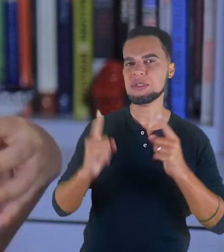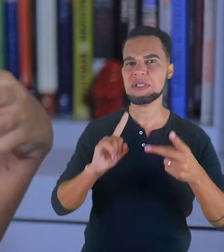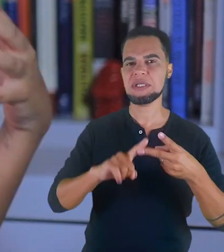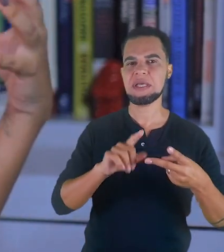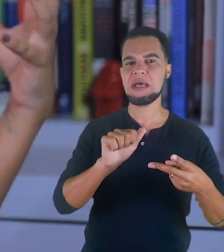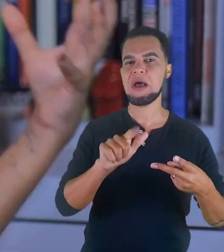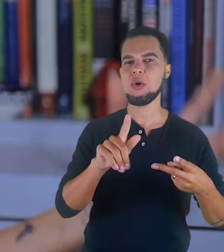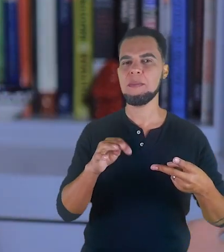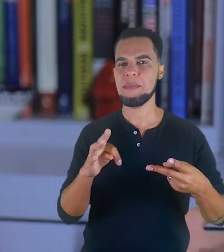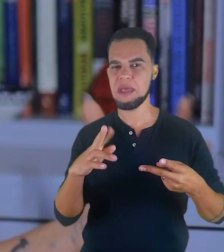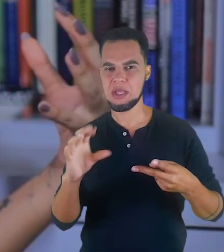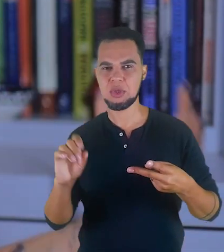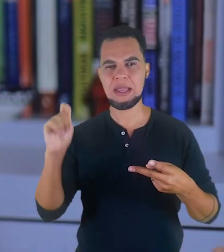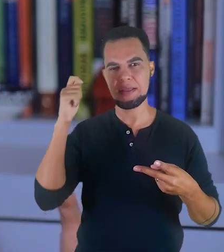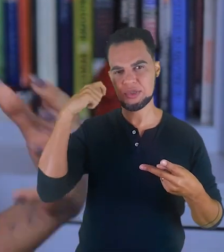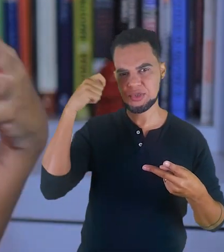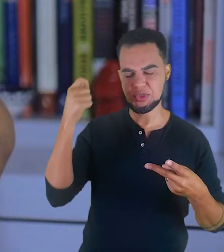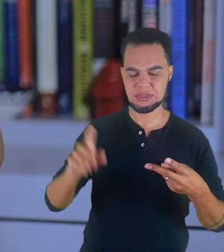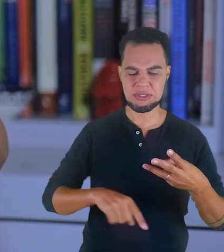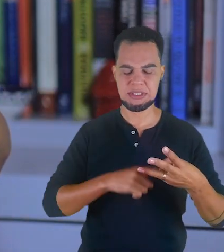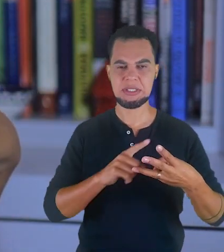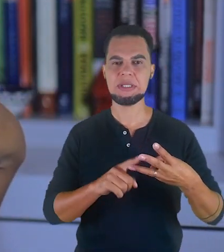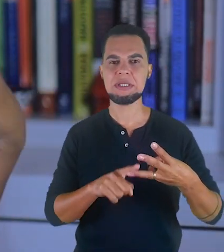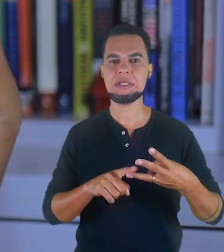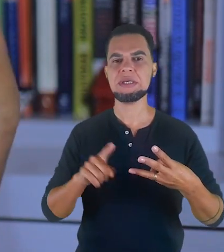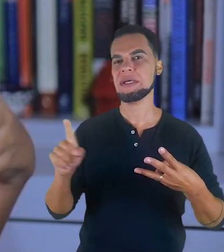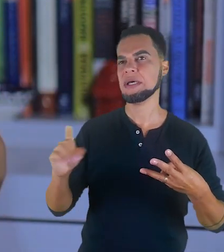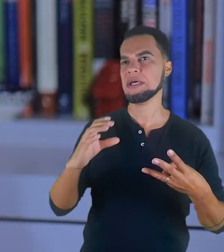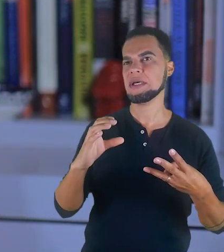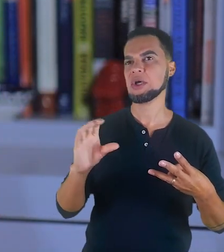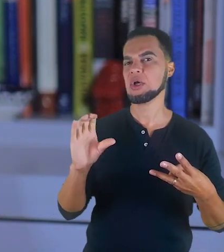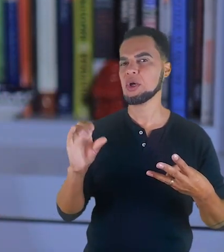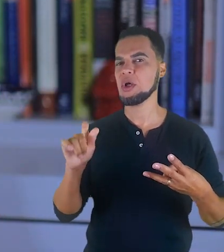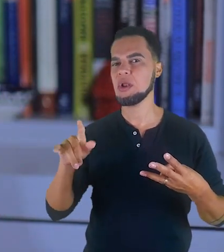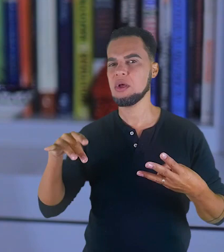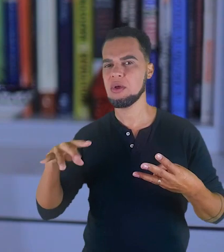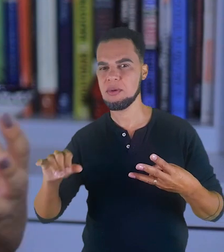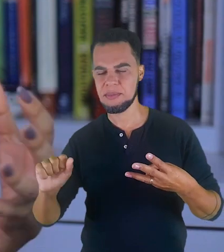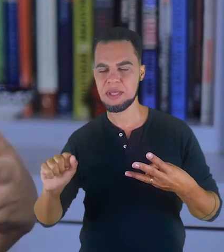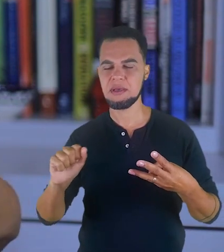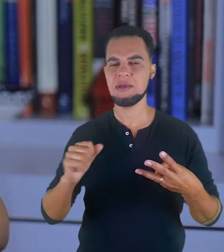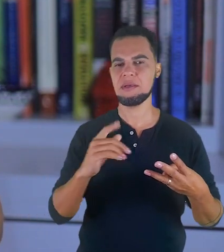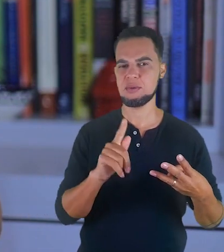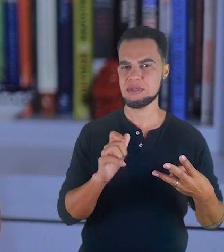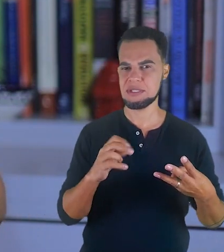at Alberto Fernándes in Argentina, at Colombia, with Gustavo Petro.